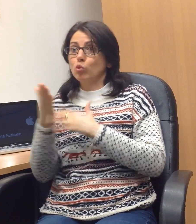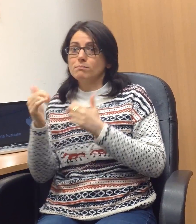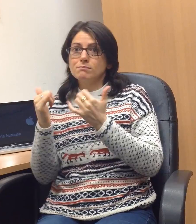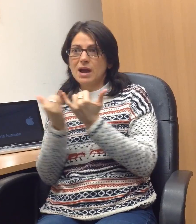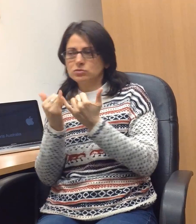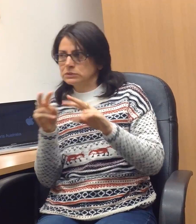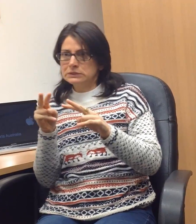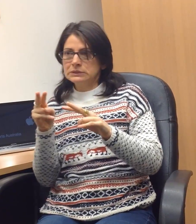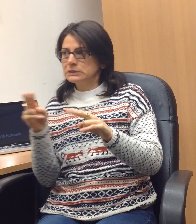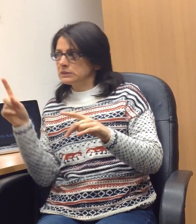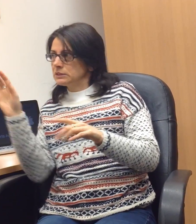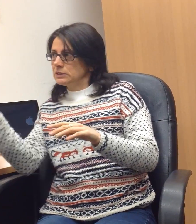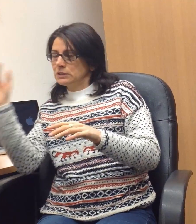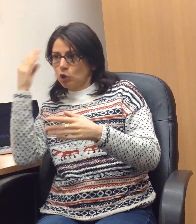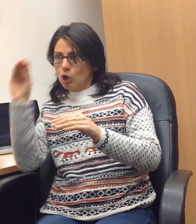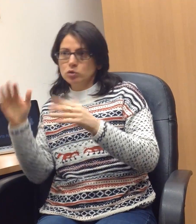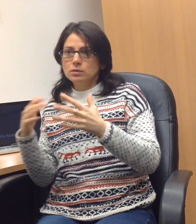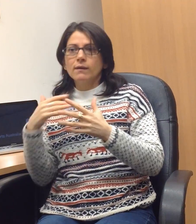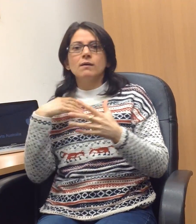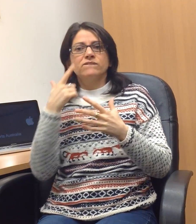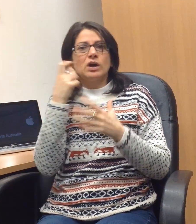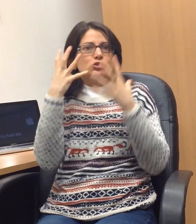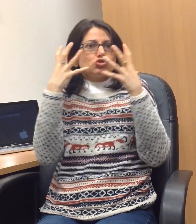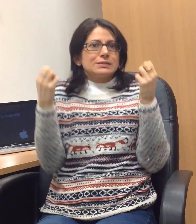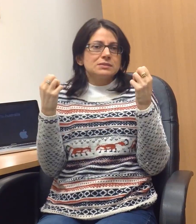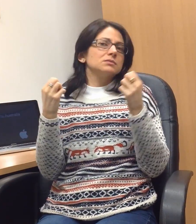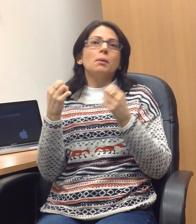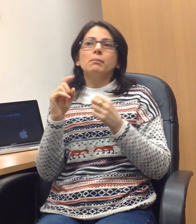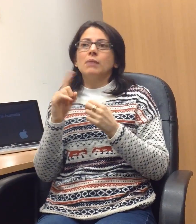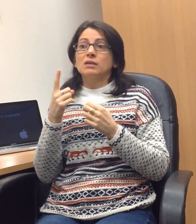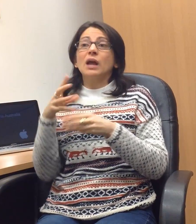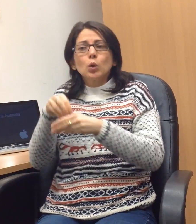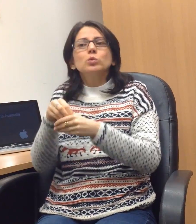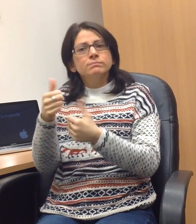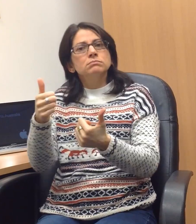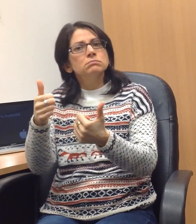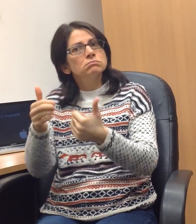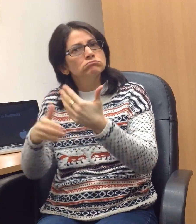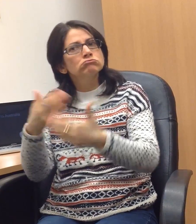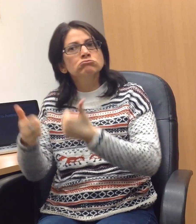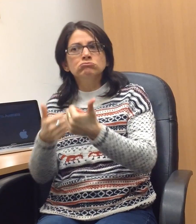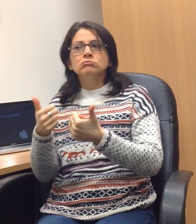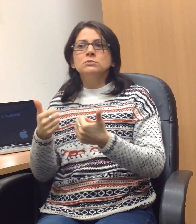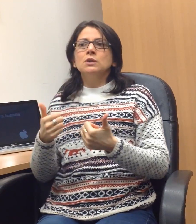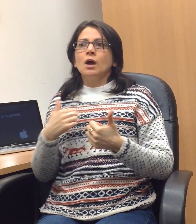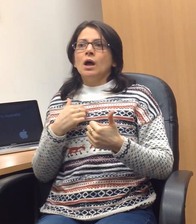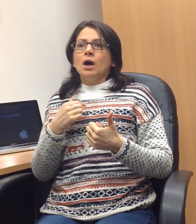In a match it is the same and I ask the coach. it is stressful but I get included and involved.